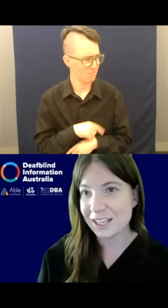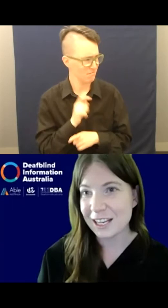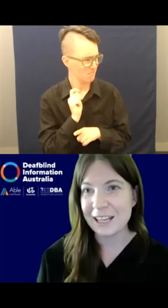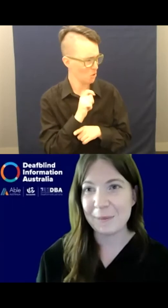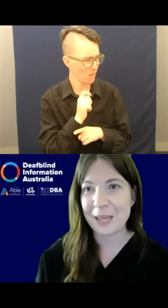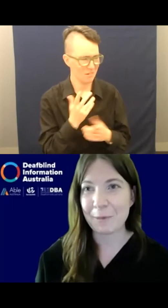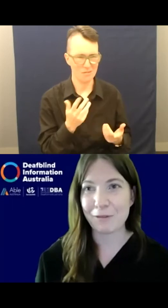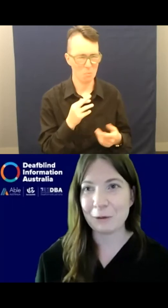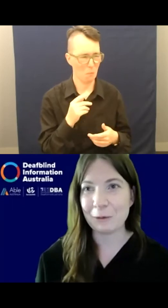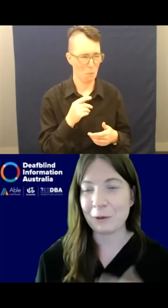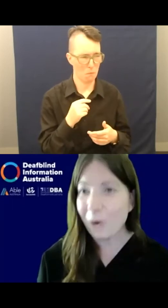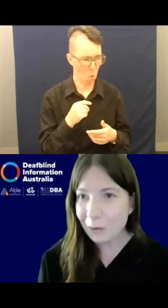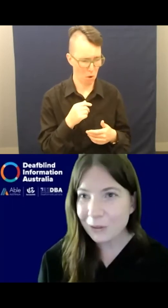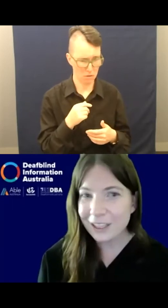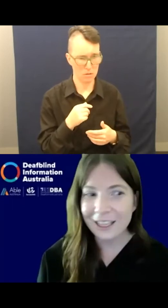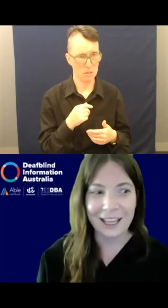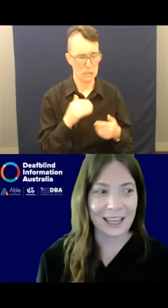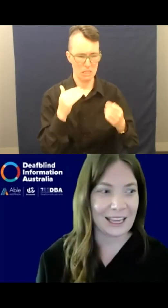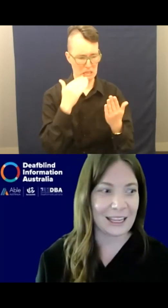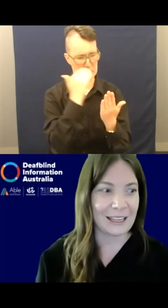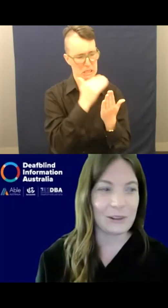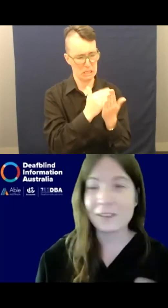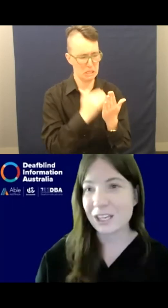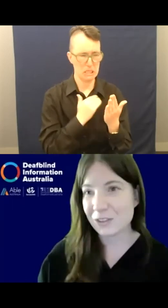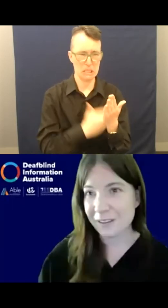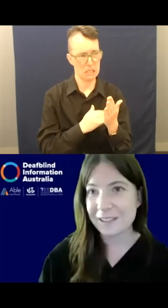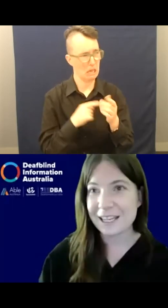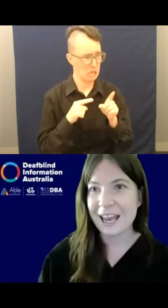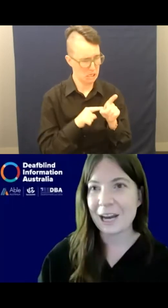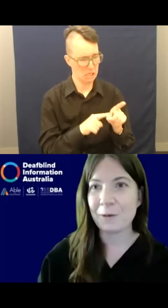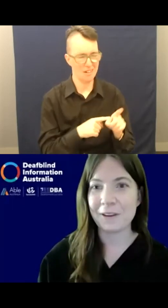It became a real goal. He lost interest, and it wasn't about